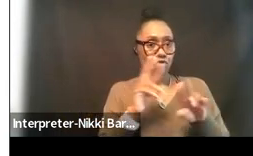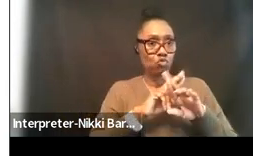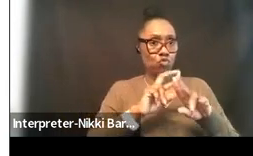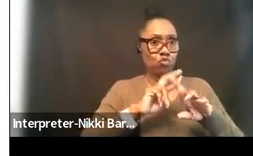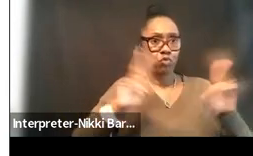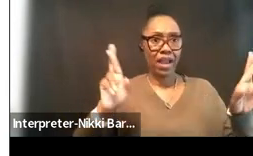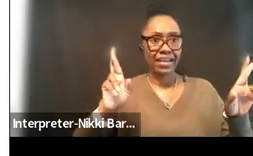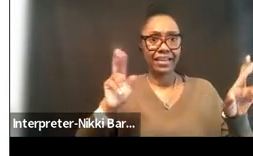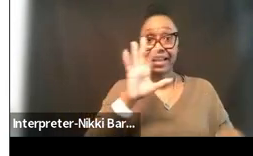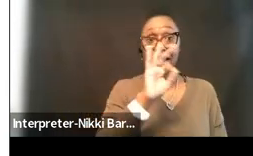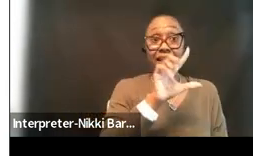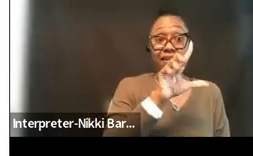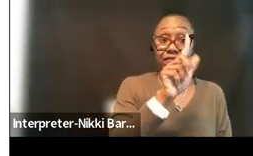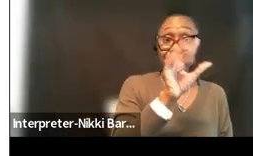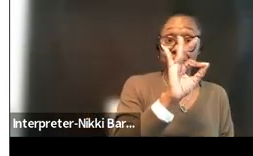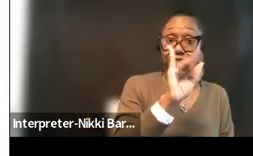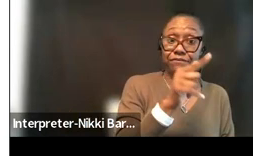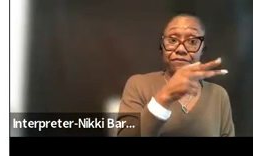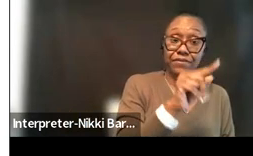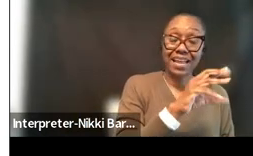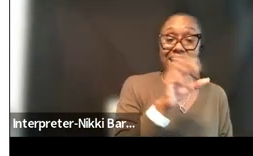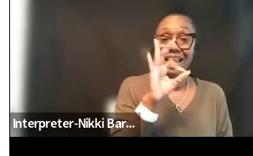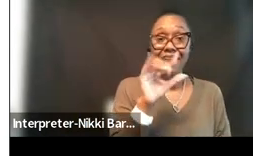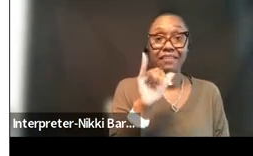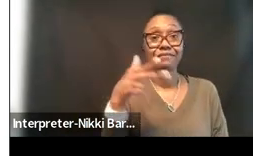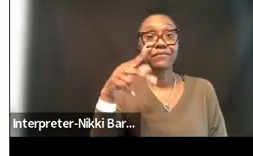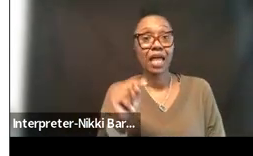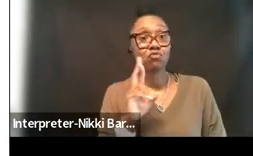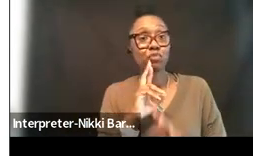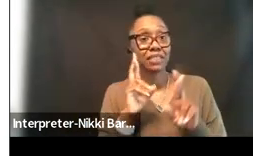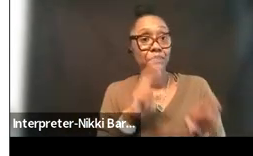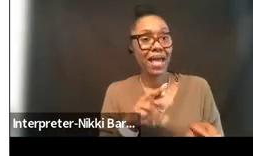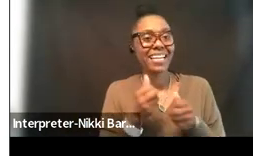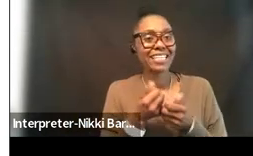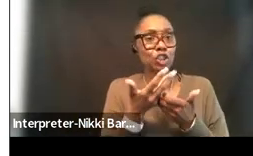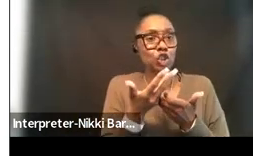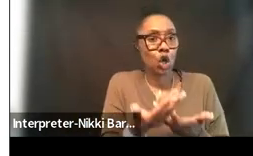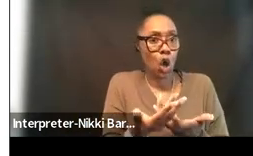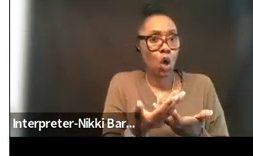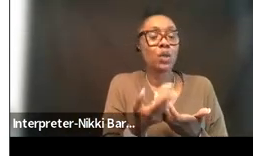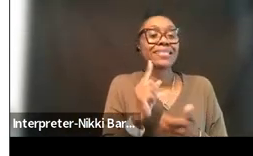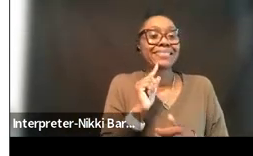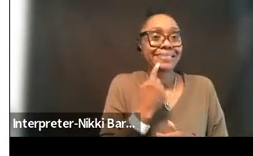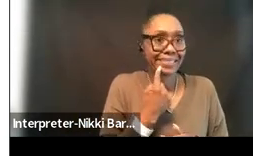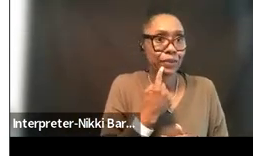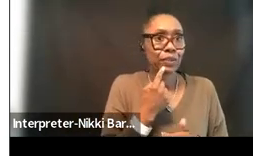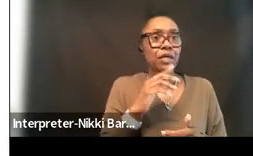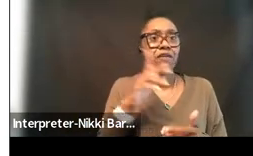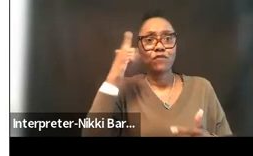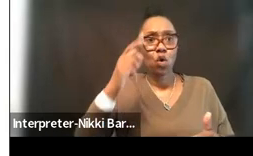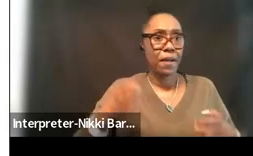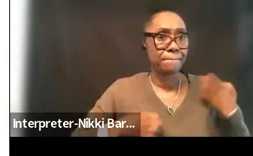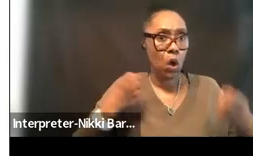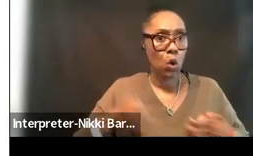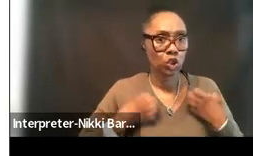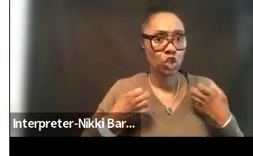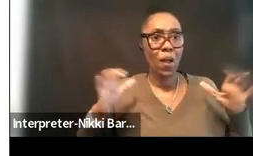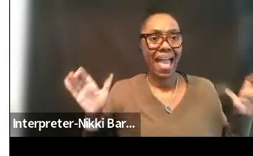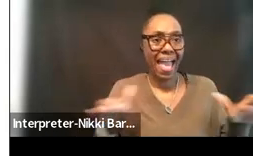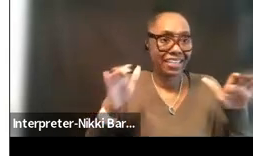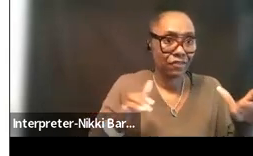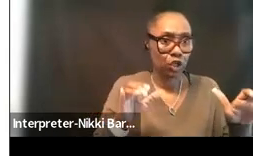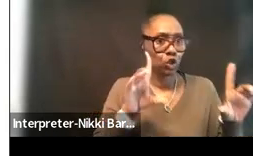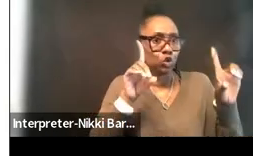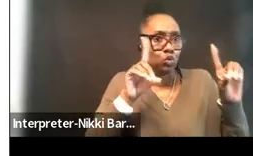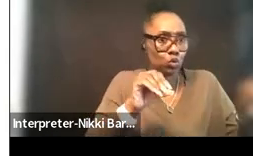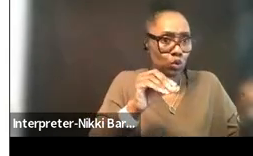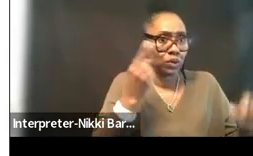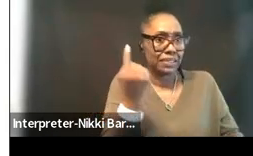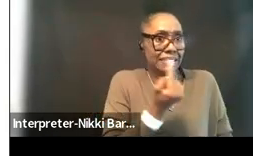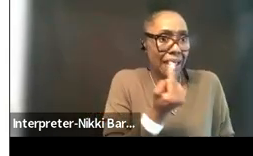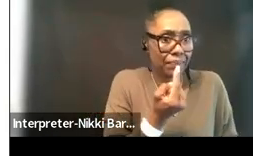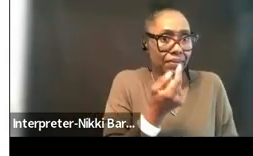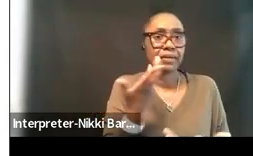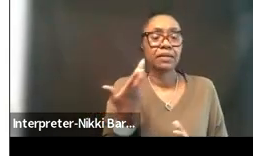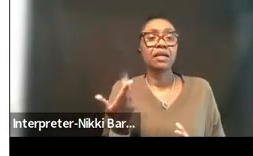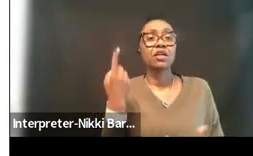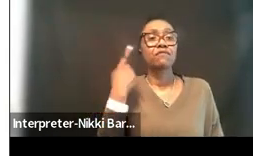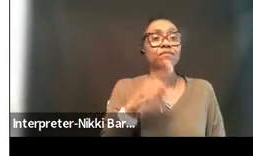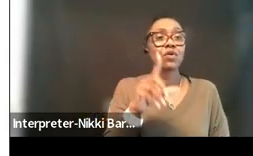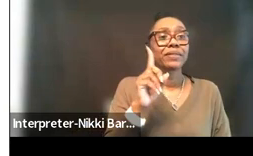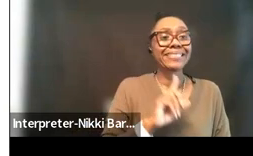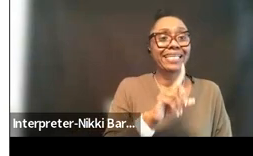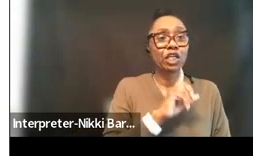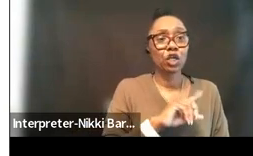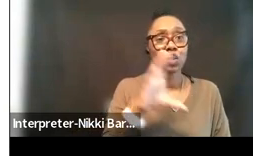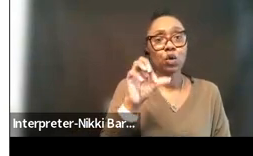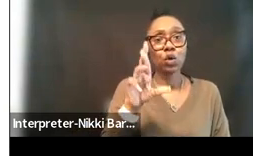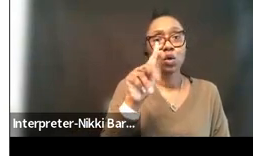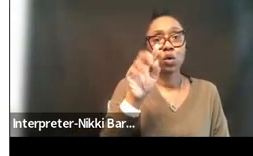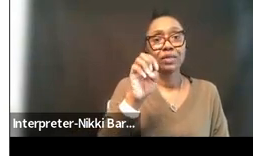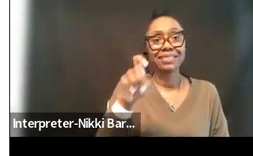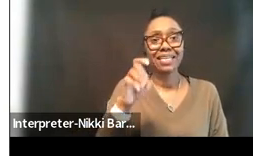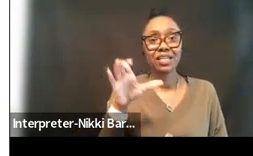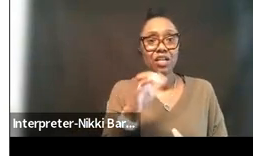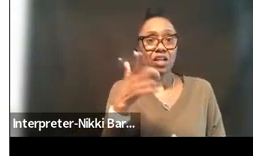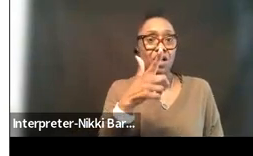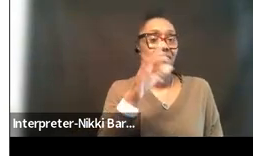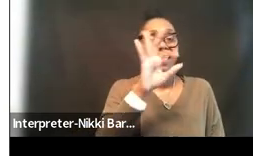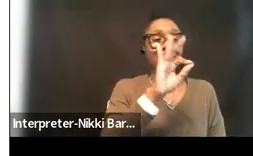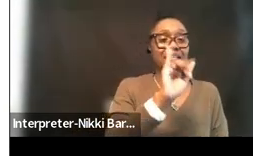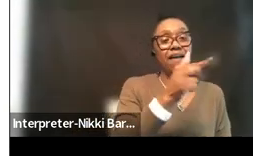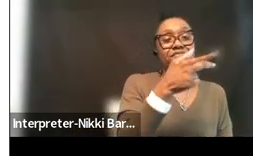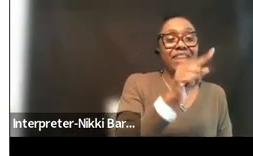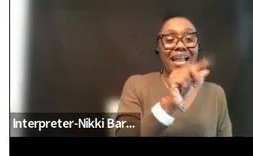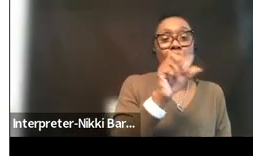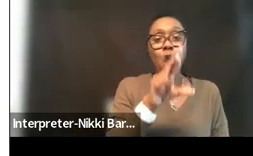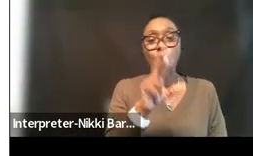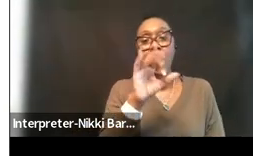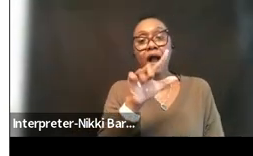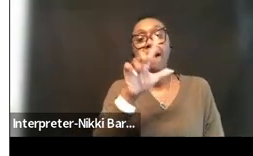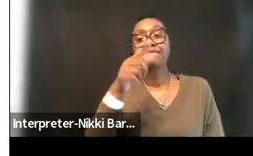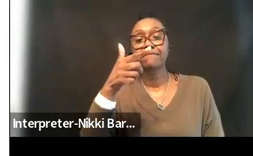It is also called our crisis mode. It is that state of emotional activation. Typically, the anterior cingulate cortex would activate this crisis state, the spider flight response based upon our sensory information.